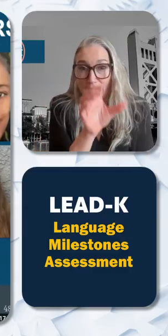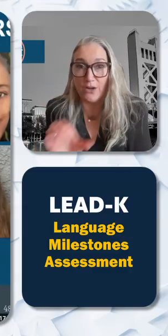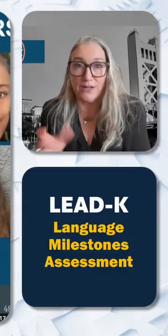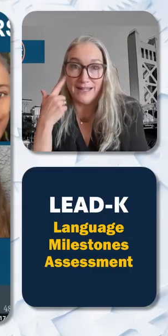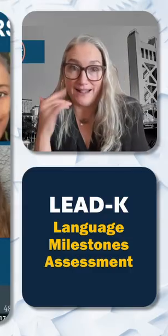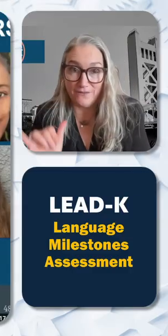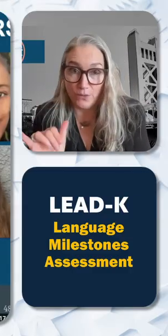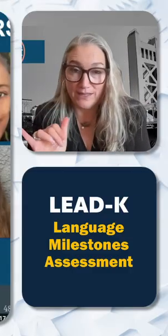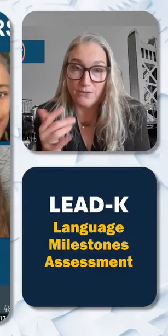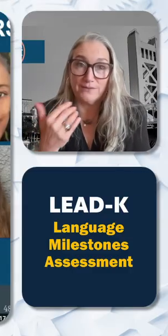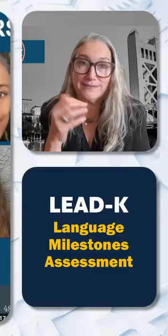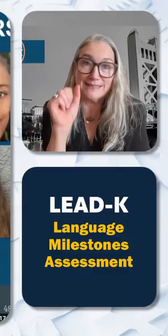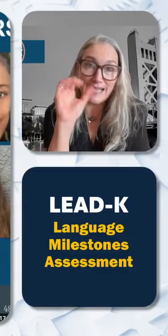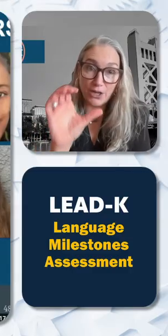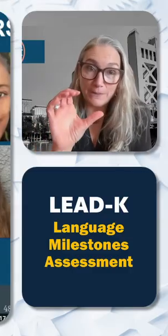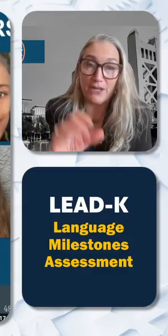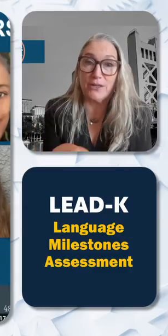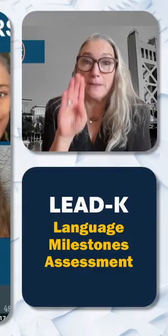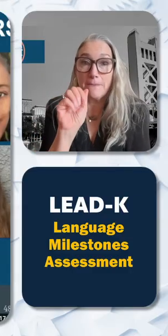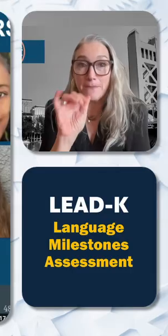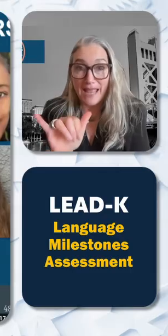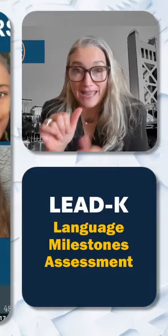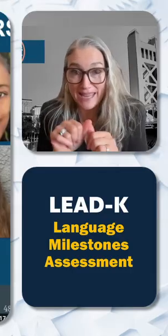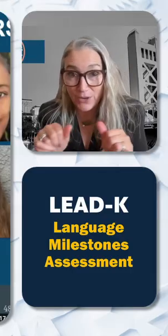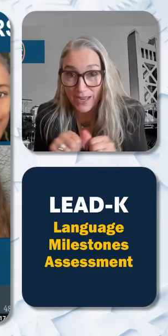coordinators. We have them all listed here throughout California. We have